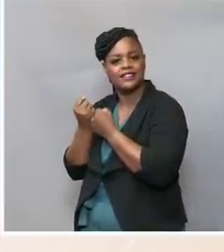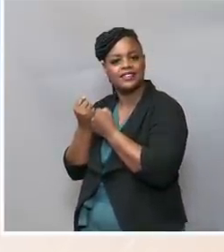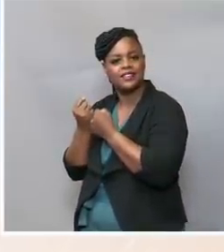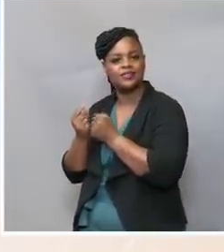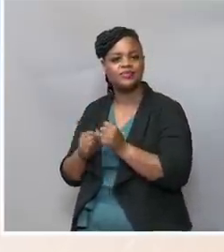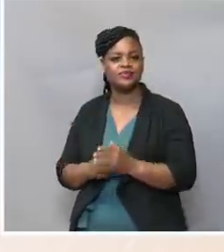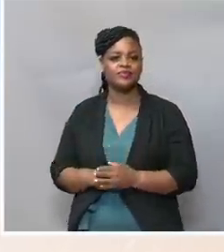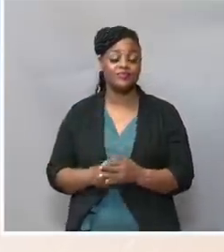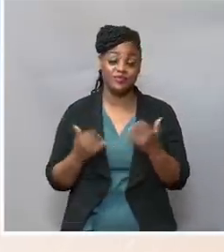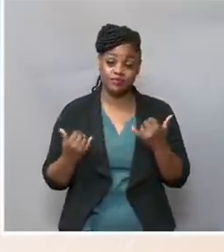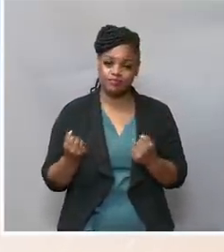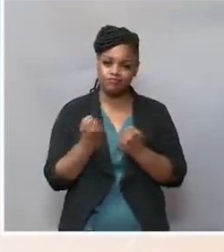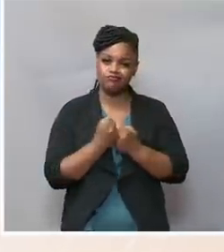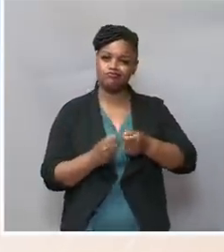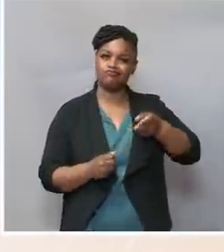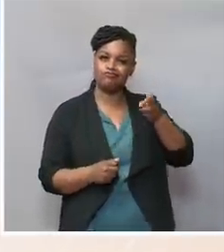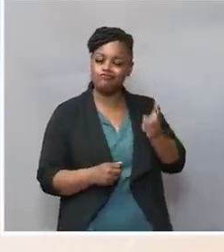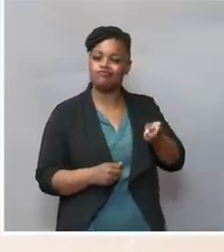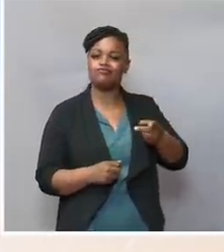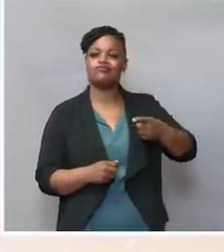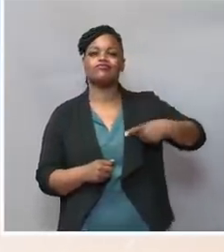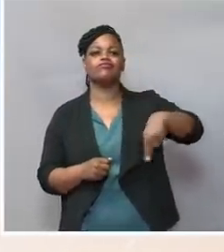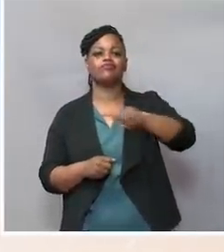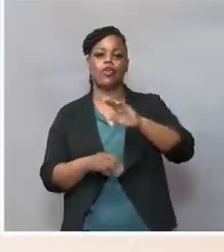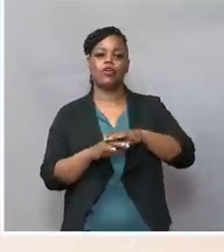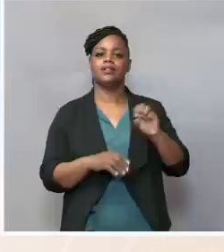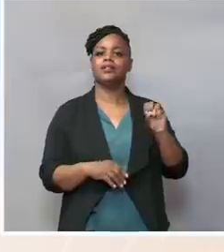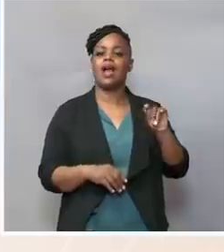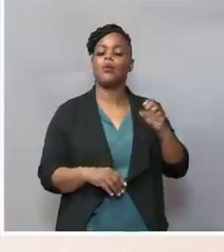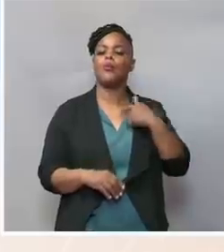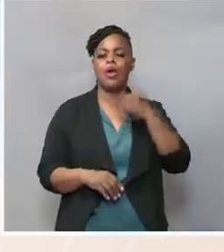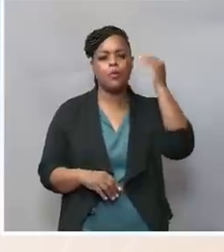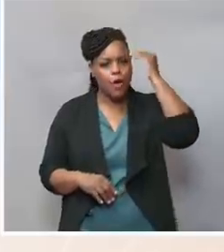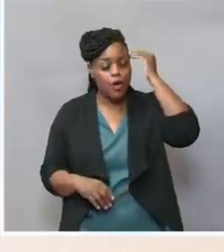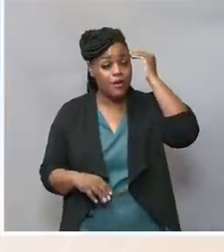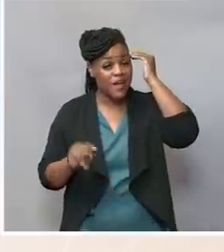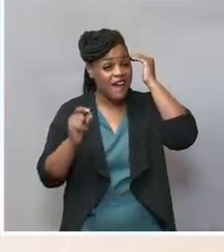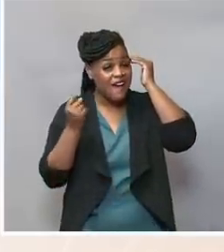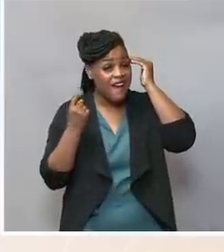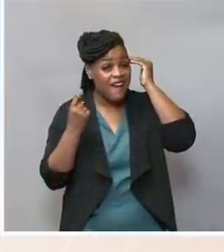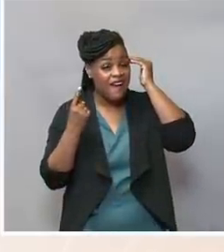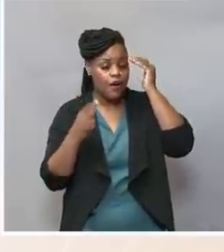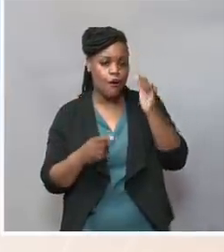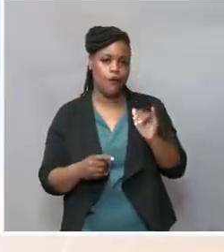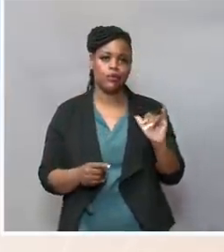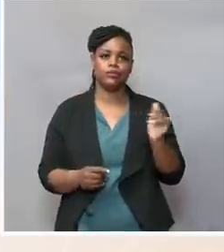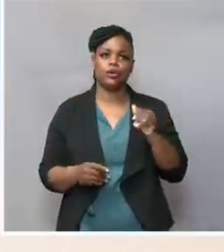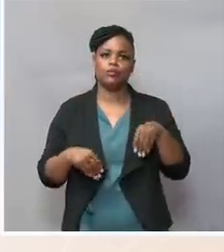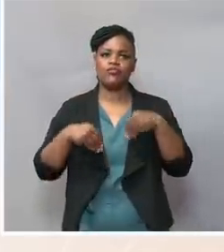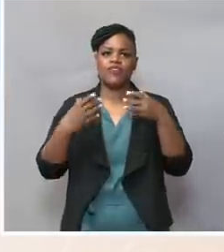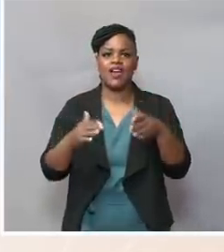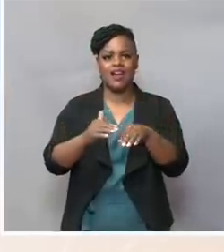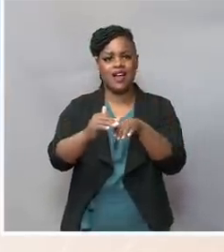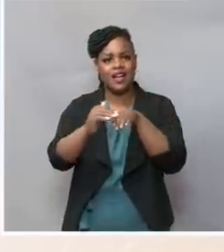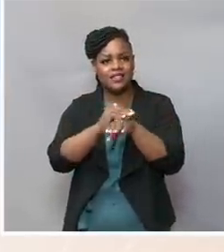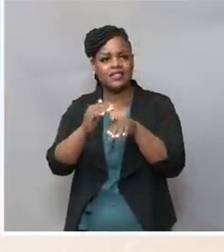which we're all familiar with, but they also democratize access and research to the general public.